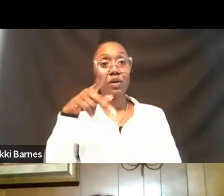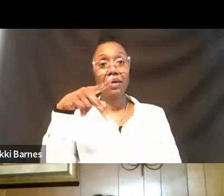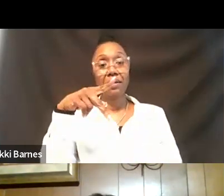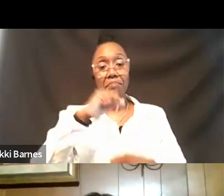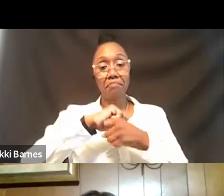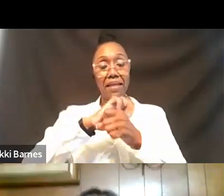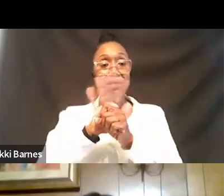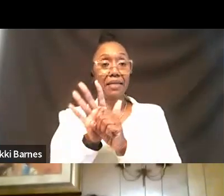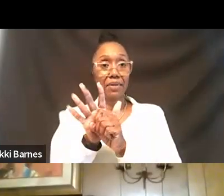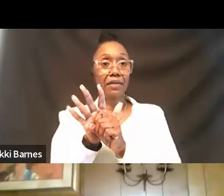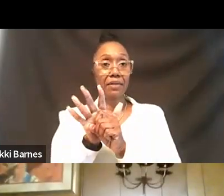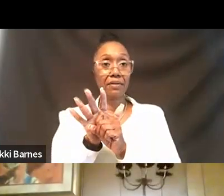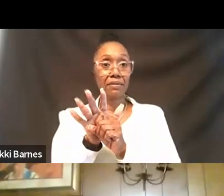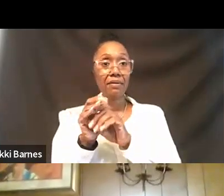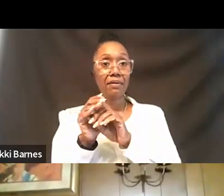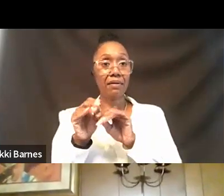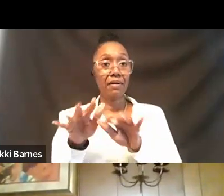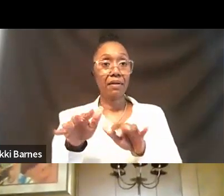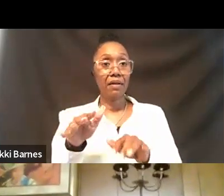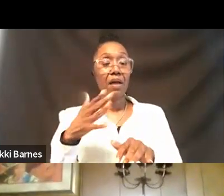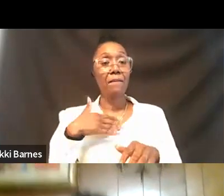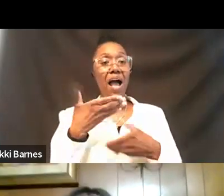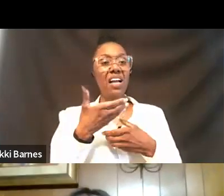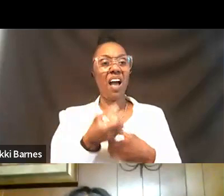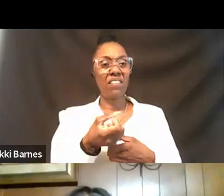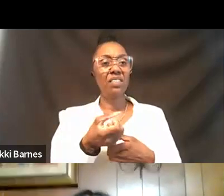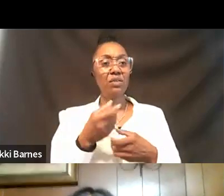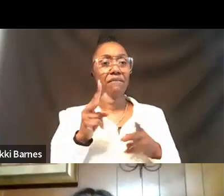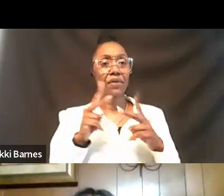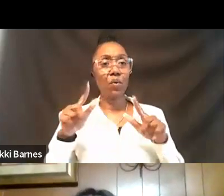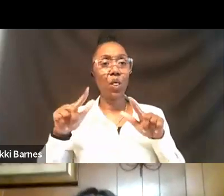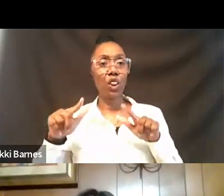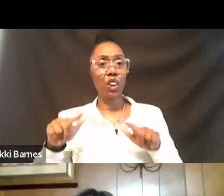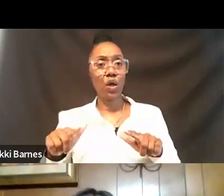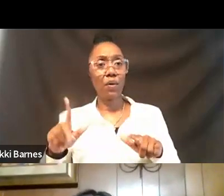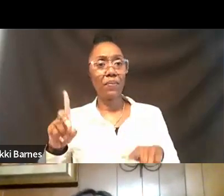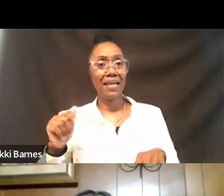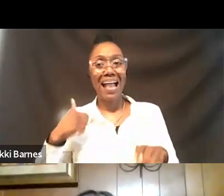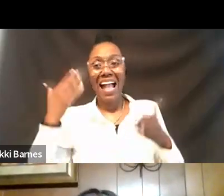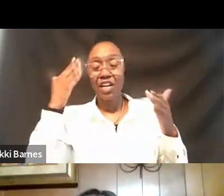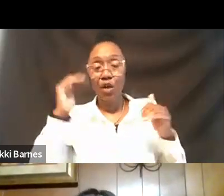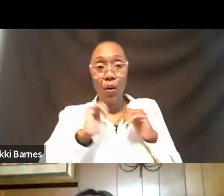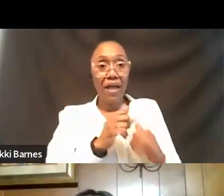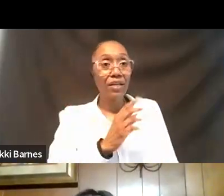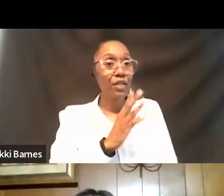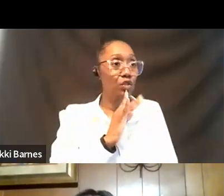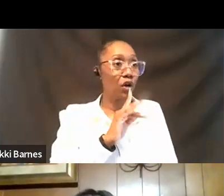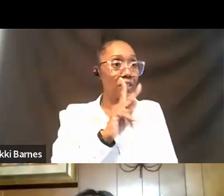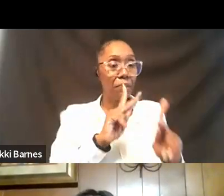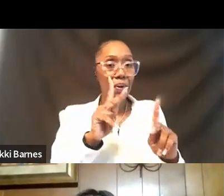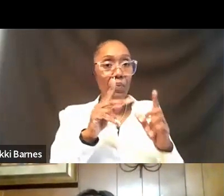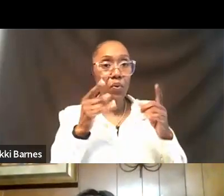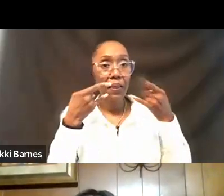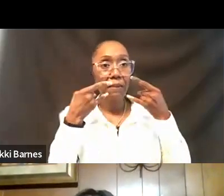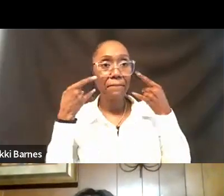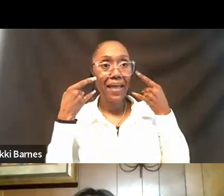So my confidence kind of low on my voting because people didn't I didn't know how to talk people with the mask and this 6 feet rule and everything.